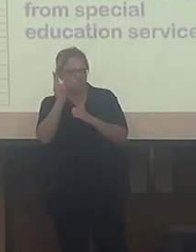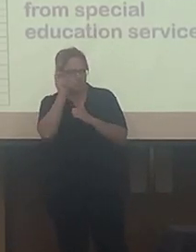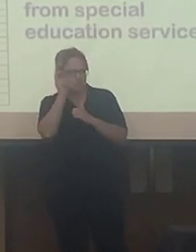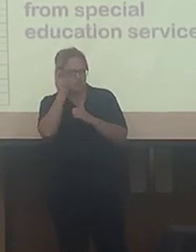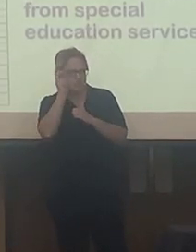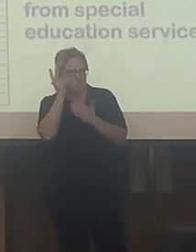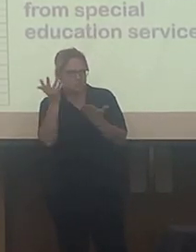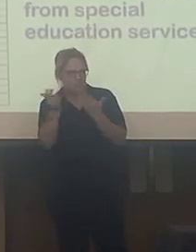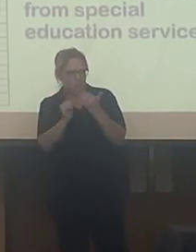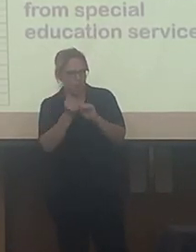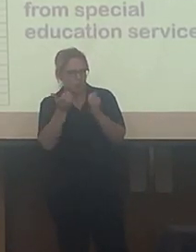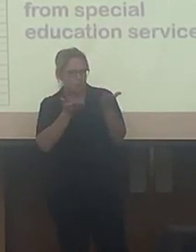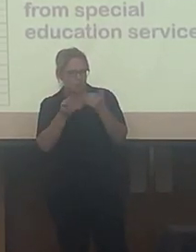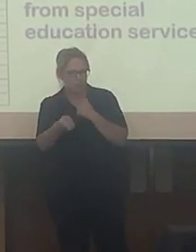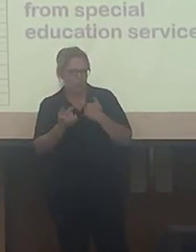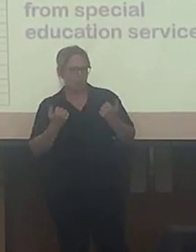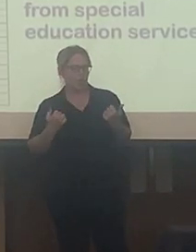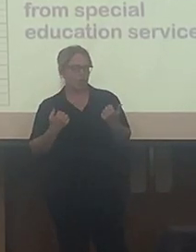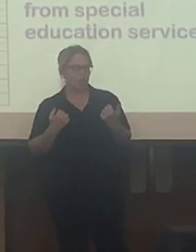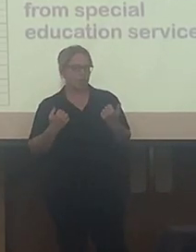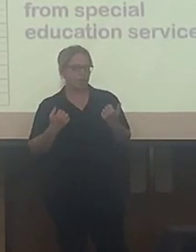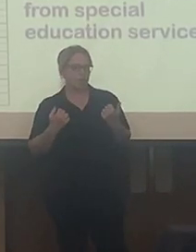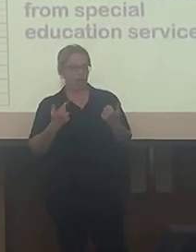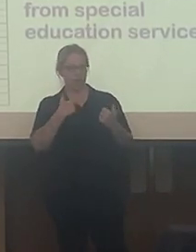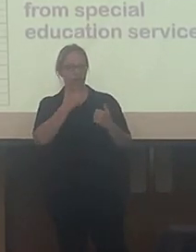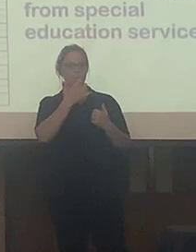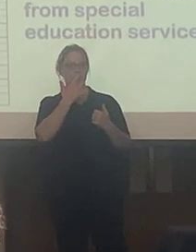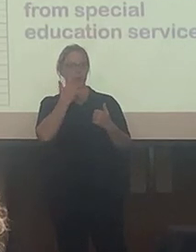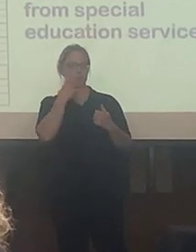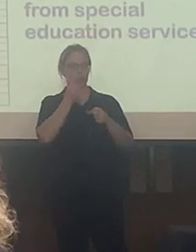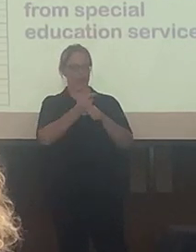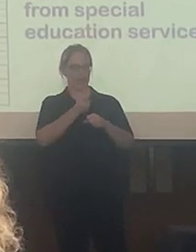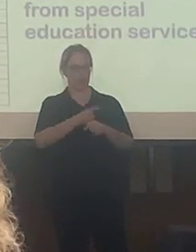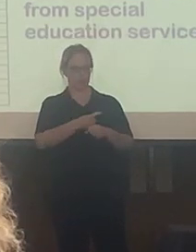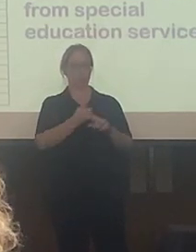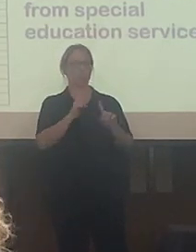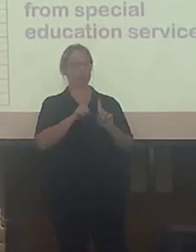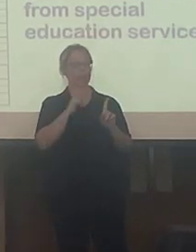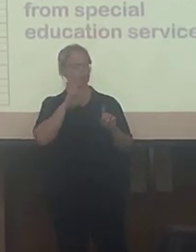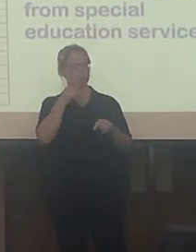if you don't know i prefer on an annual basis but i will tell you with littles